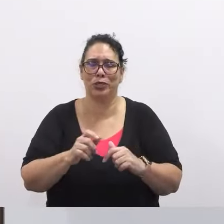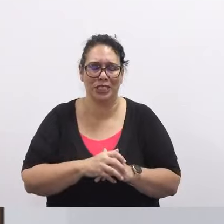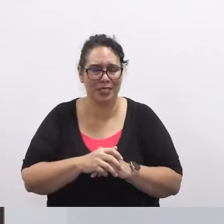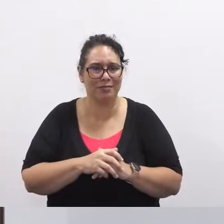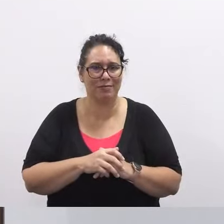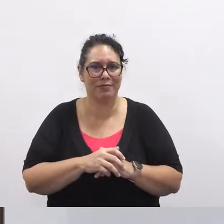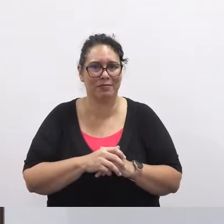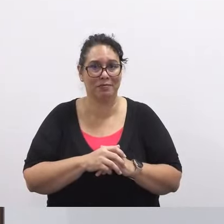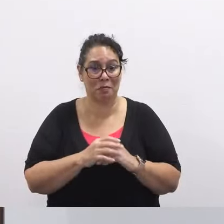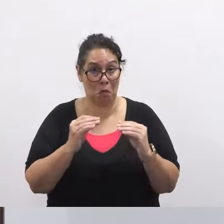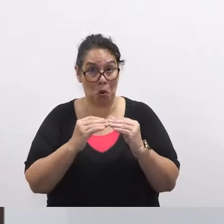Any further discussion?